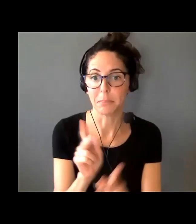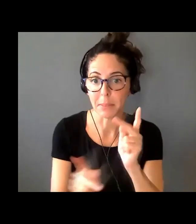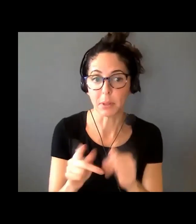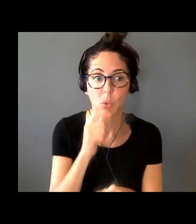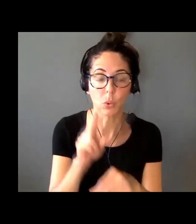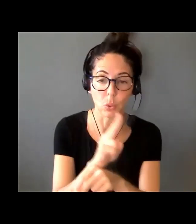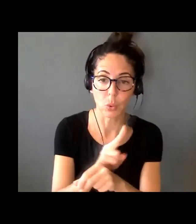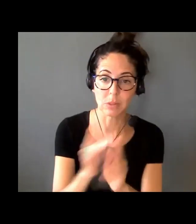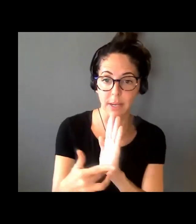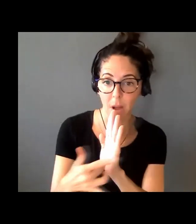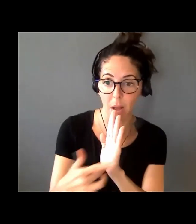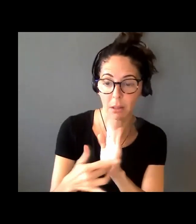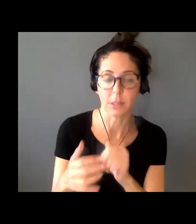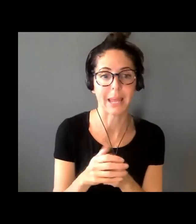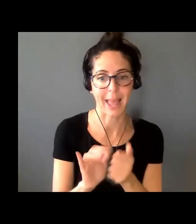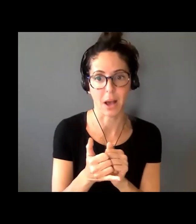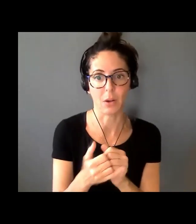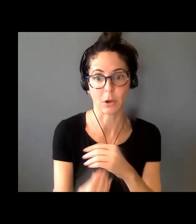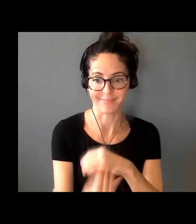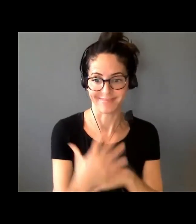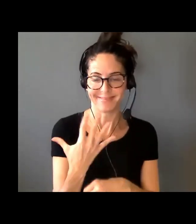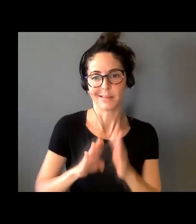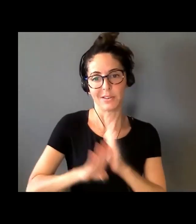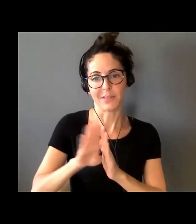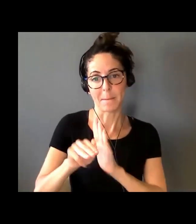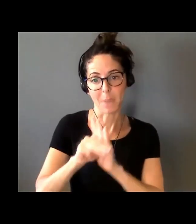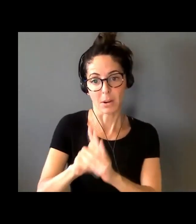that we are trying to develop. We need to gear our research towards actual outcomes,